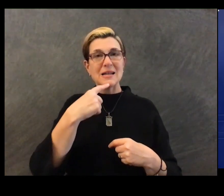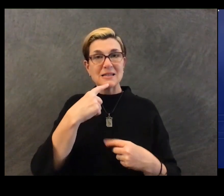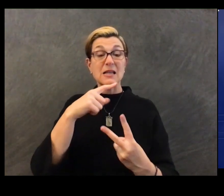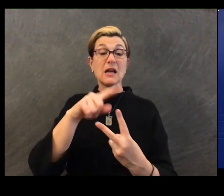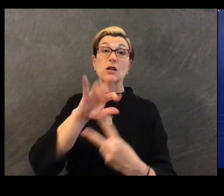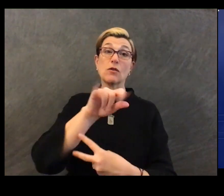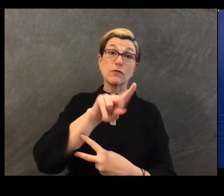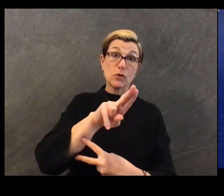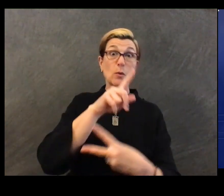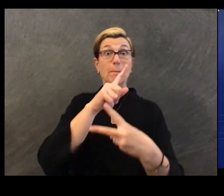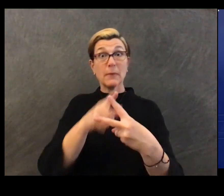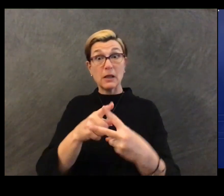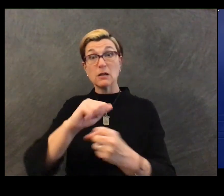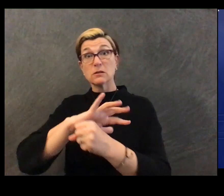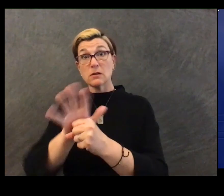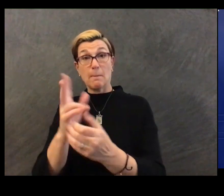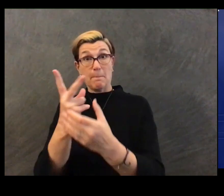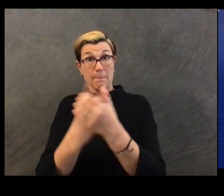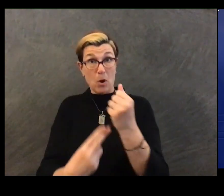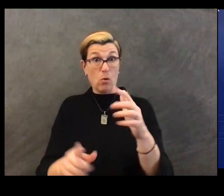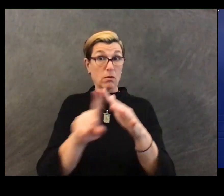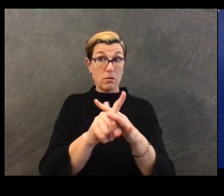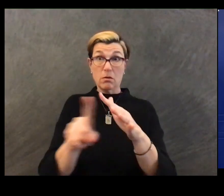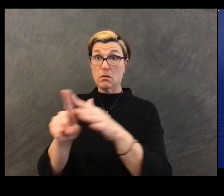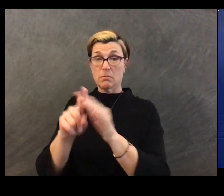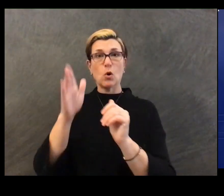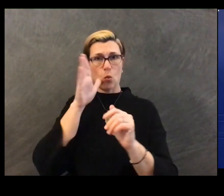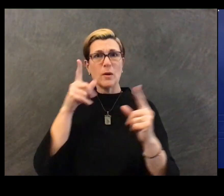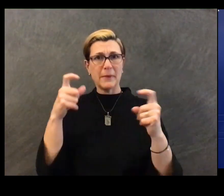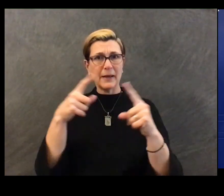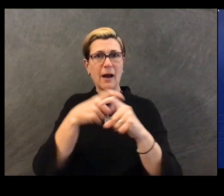time I want to emphasize that we continue to build the nation's public